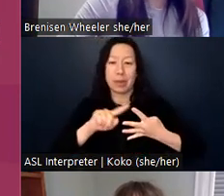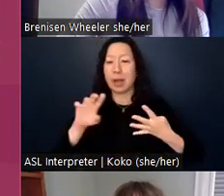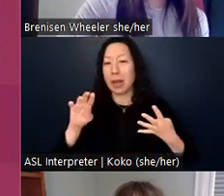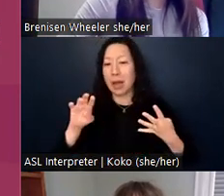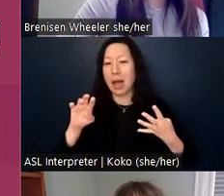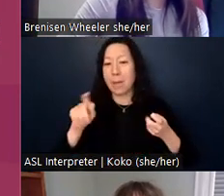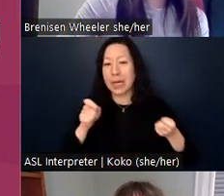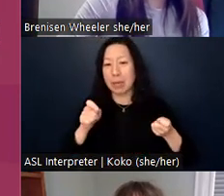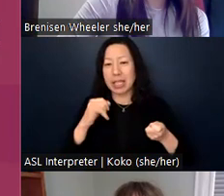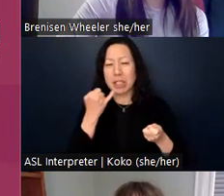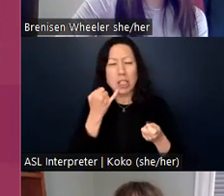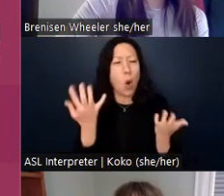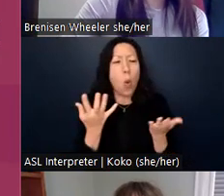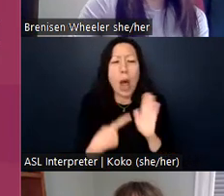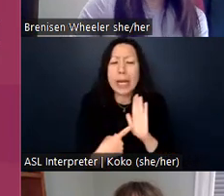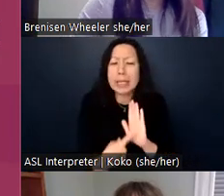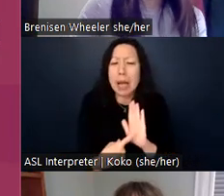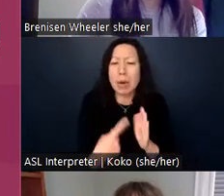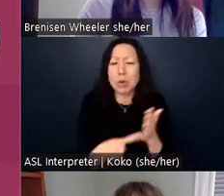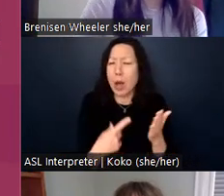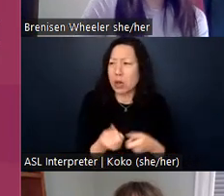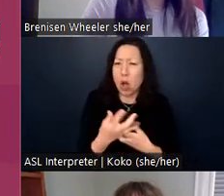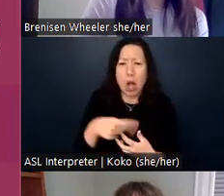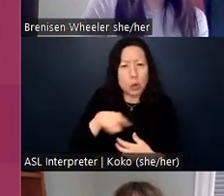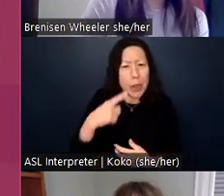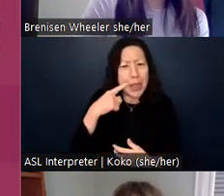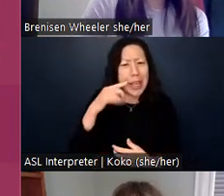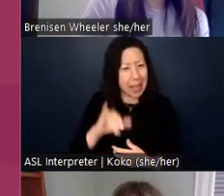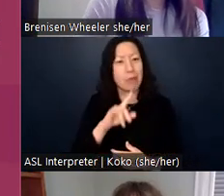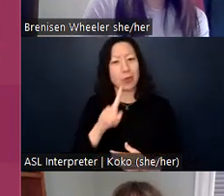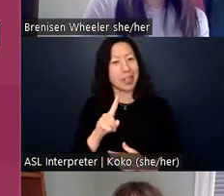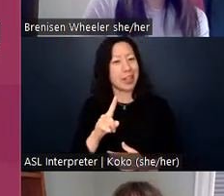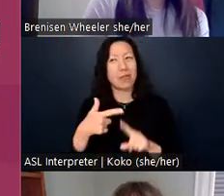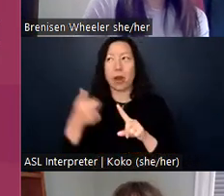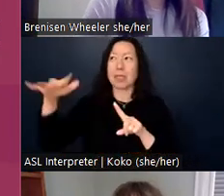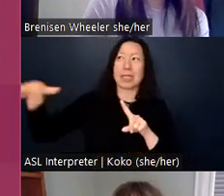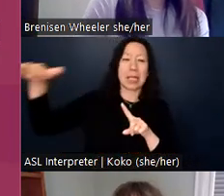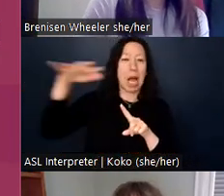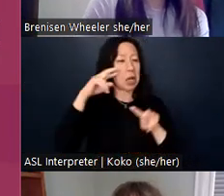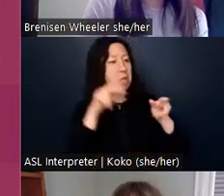that kind of led you to think? 12:30:47 That it's really normalized by society.